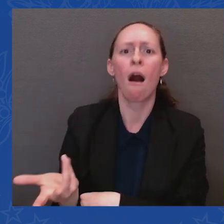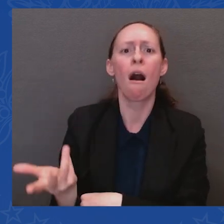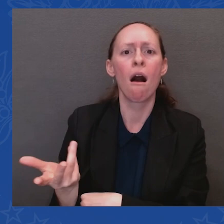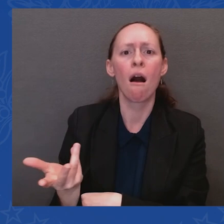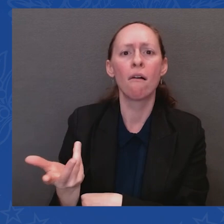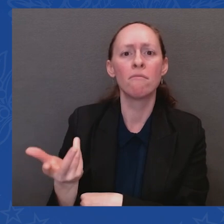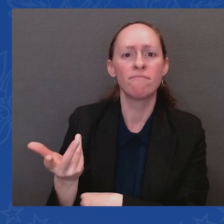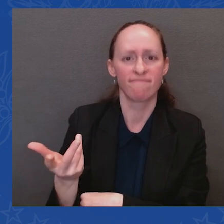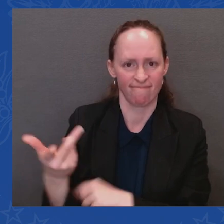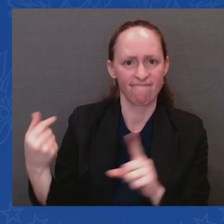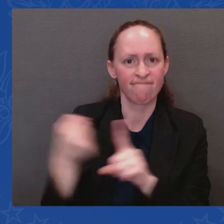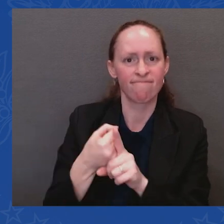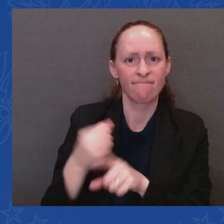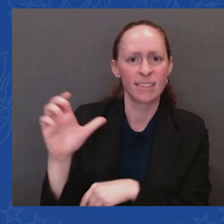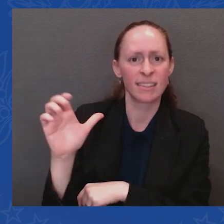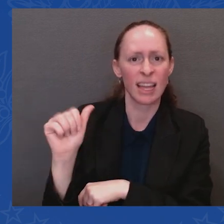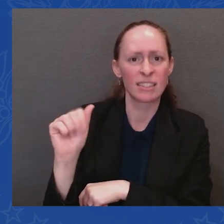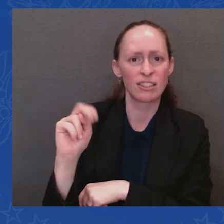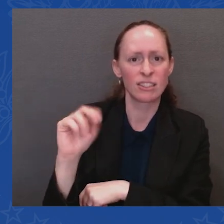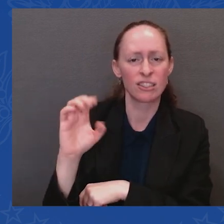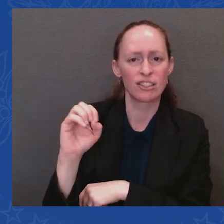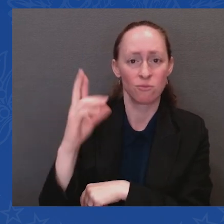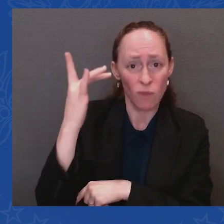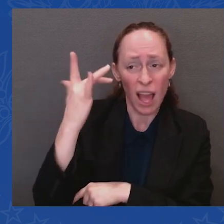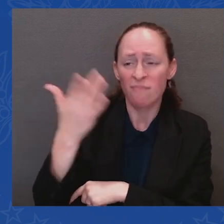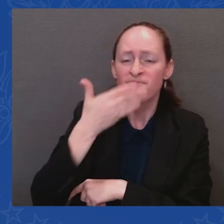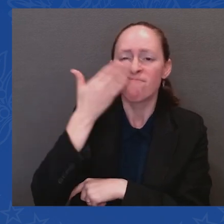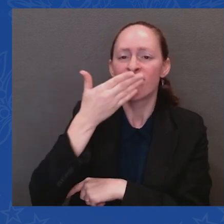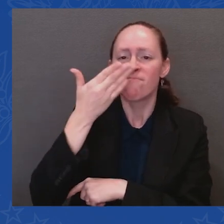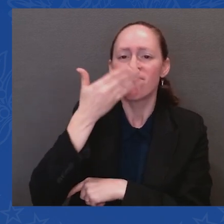is finally receiving full coverage for his treatment. It matters.